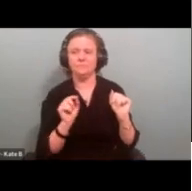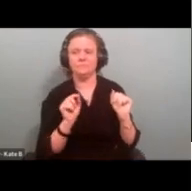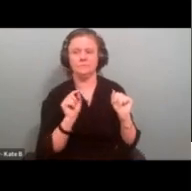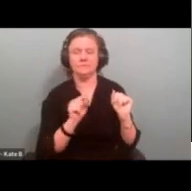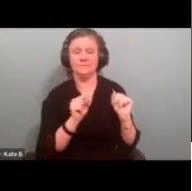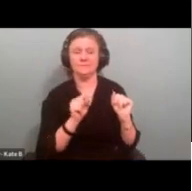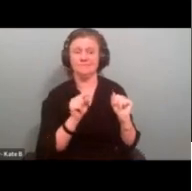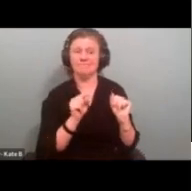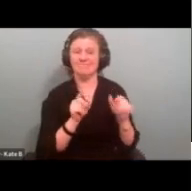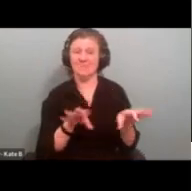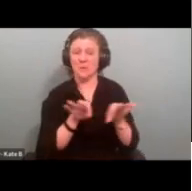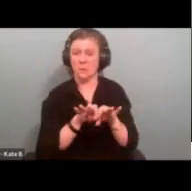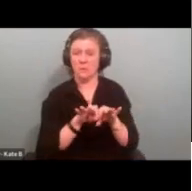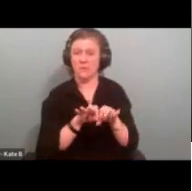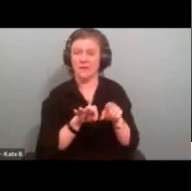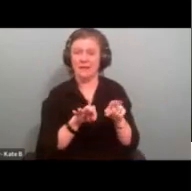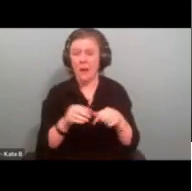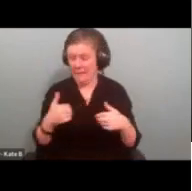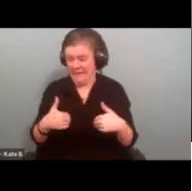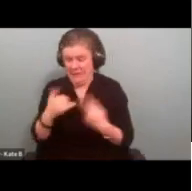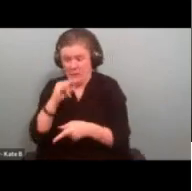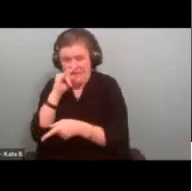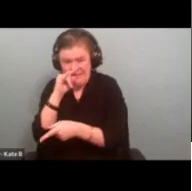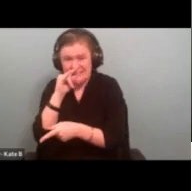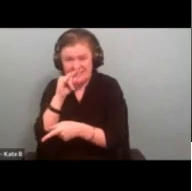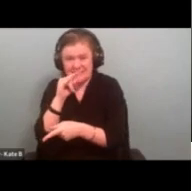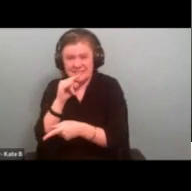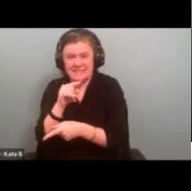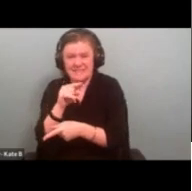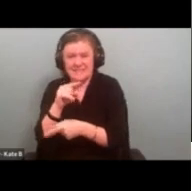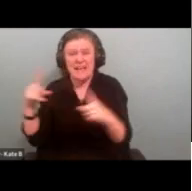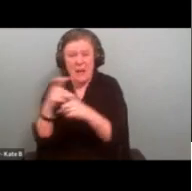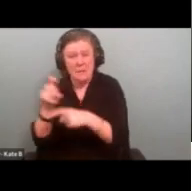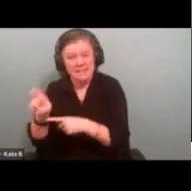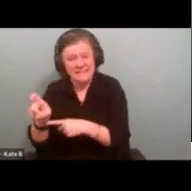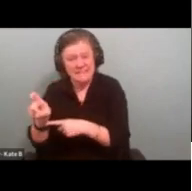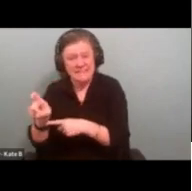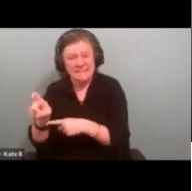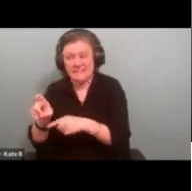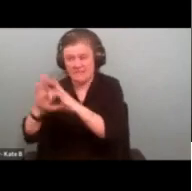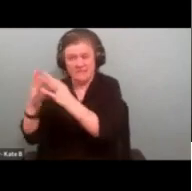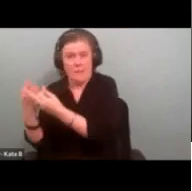these are young people with really complex needs. And there are families that are like, oh,